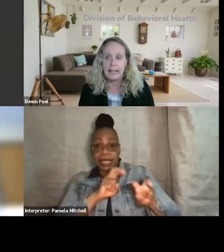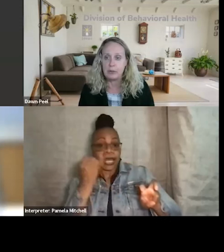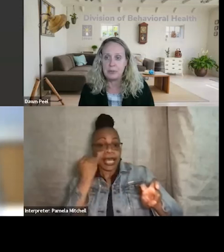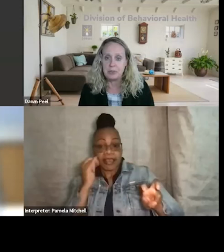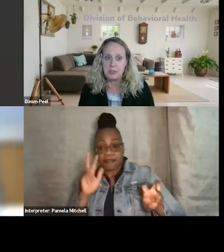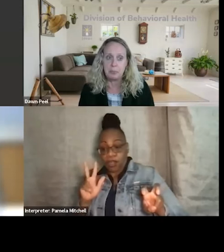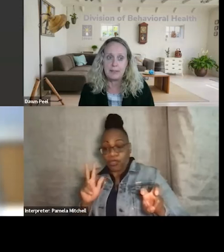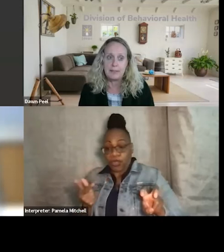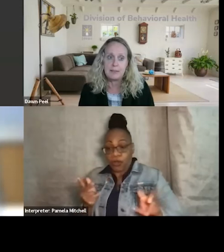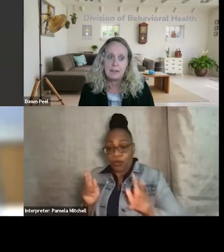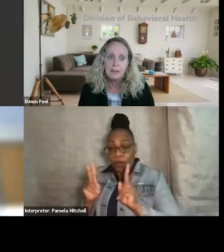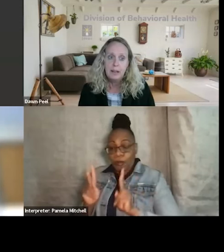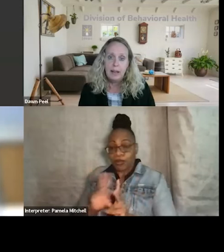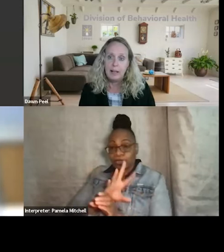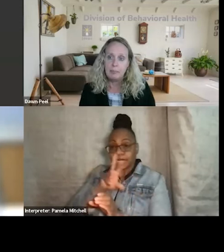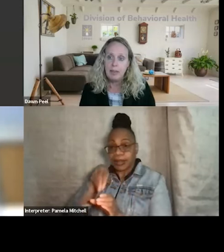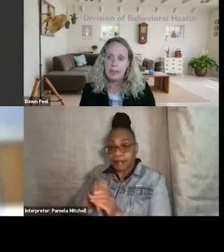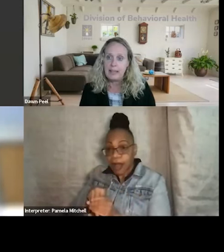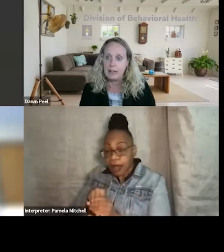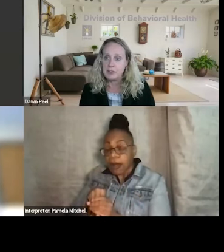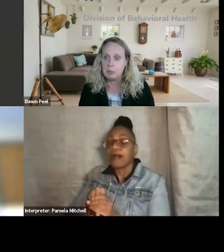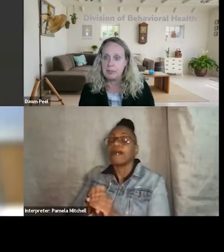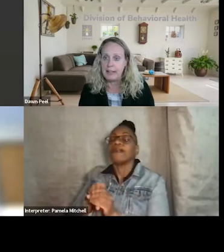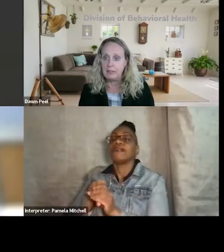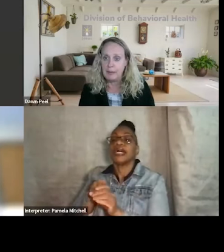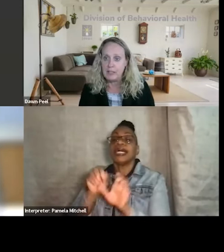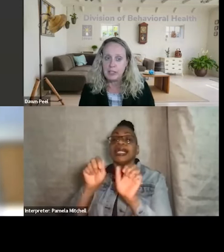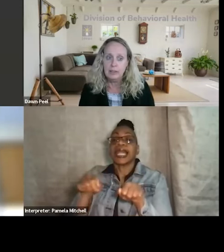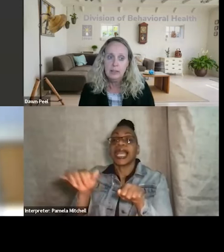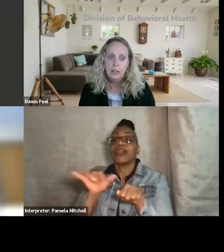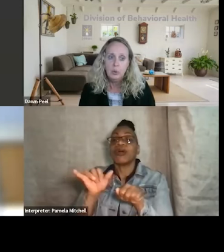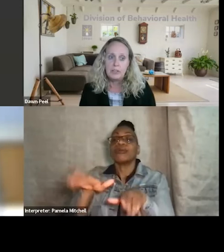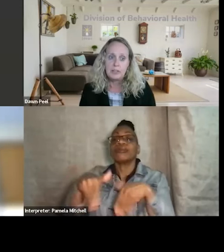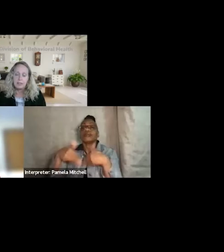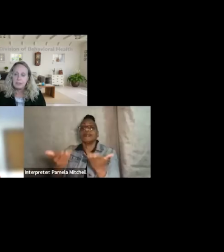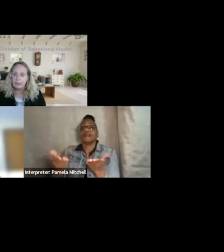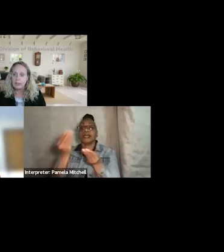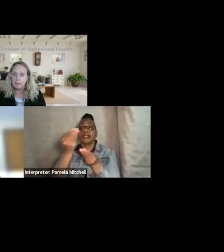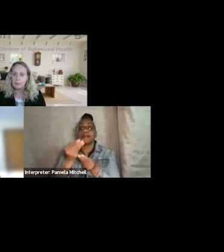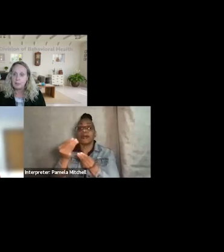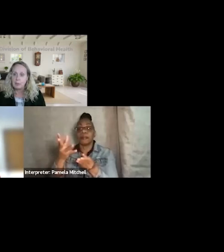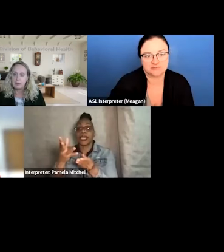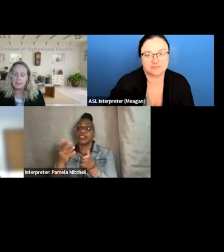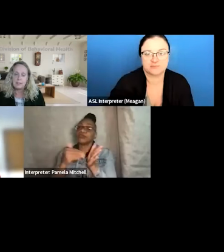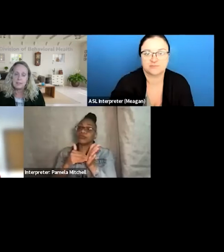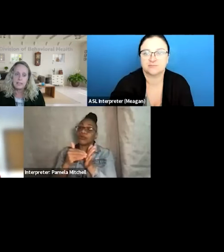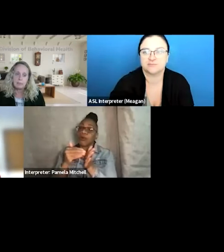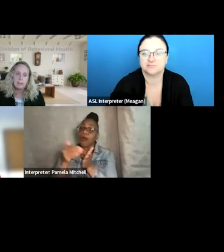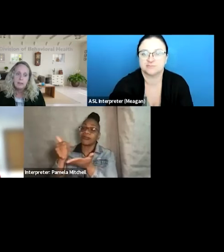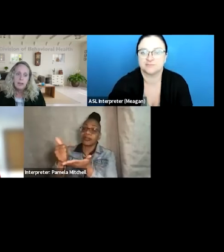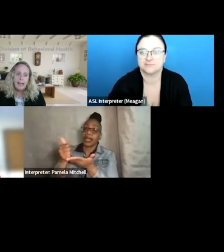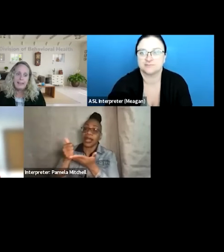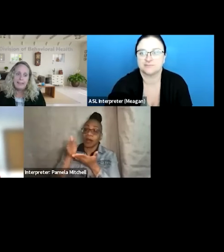if collateral sources are present, they can also provide information, which is often very helpful for the mobile crisis team.